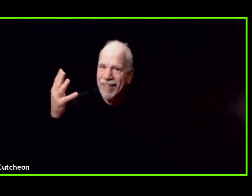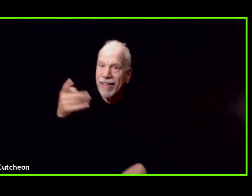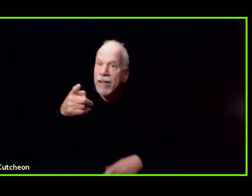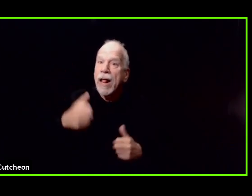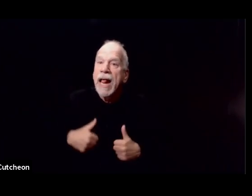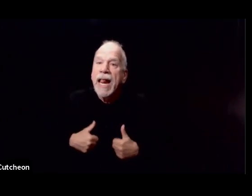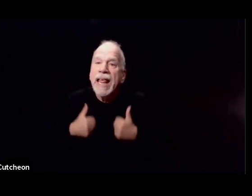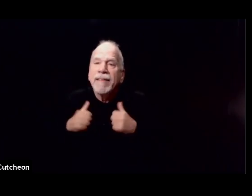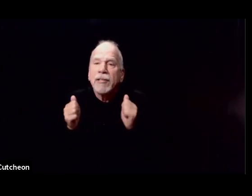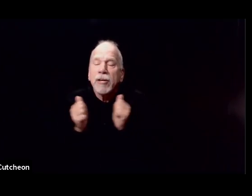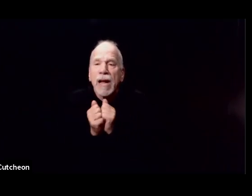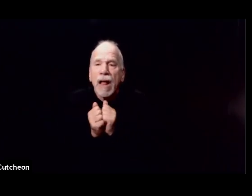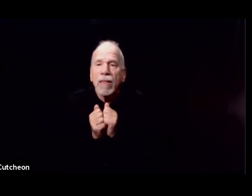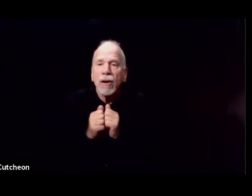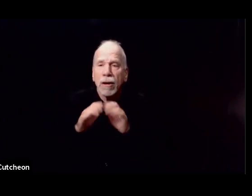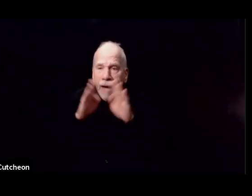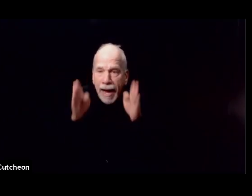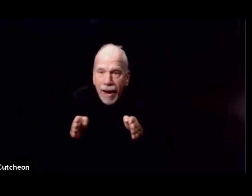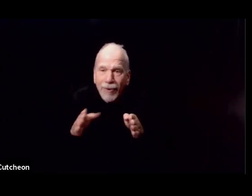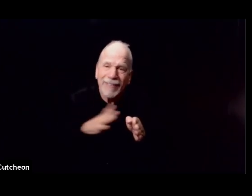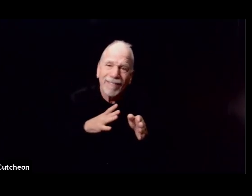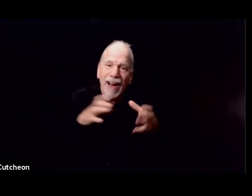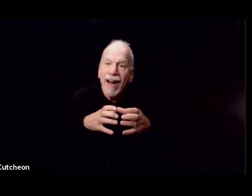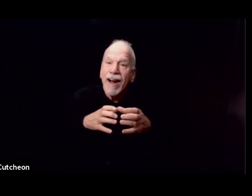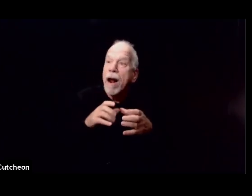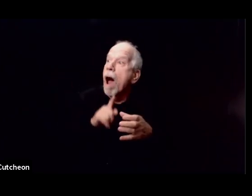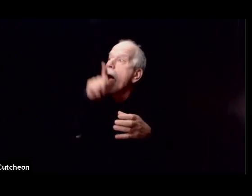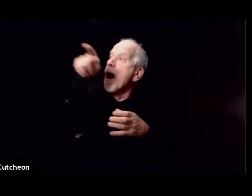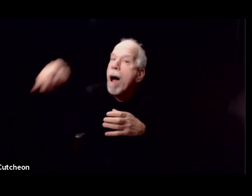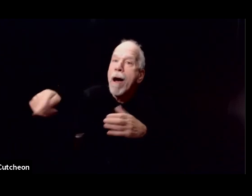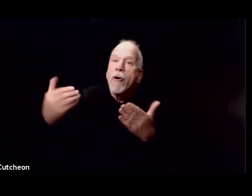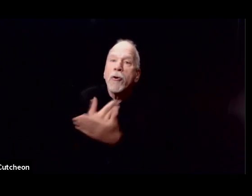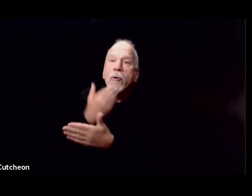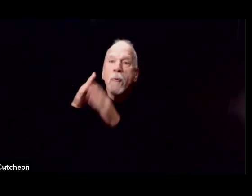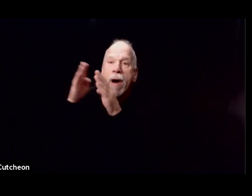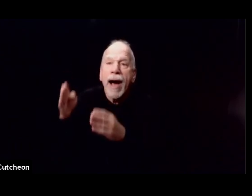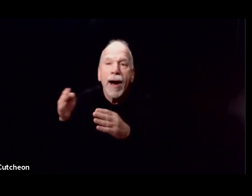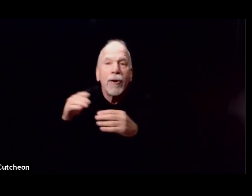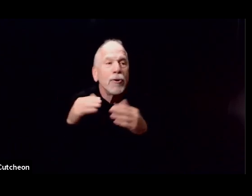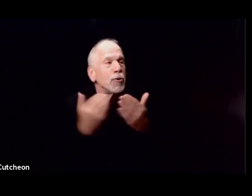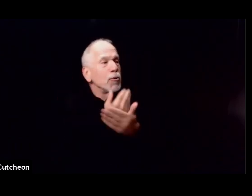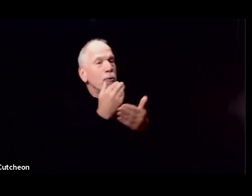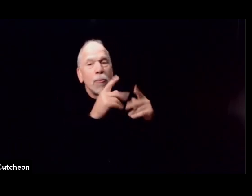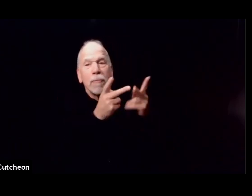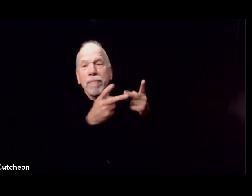and consider doing larger virtual visits with friends and family beyond your household.